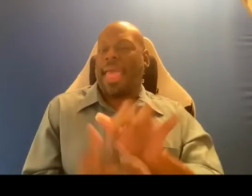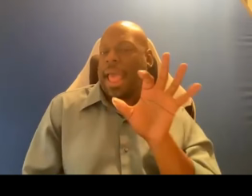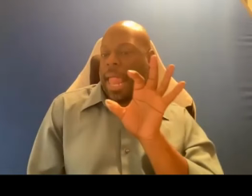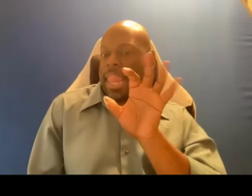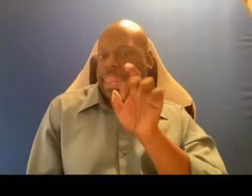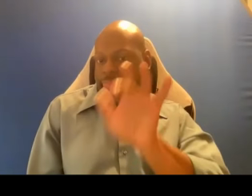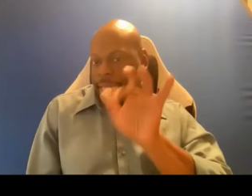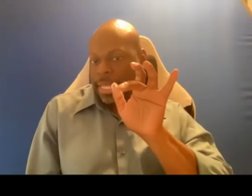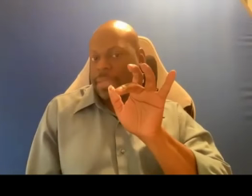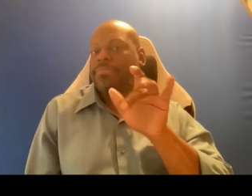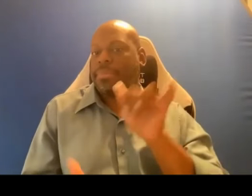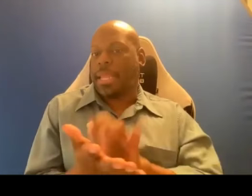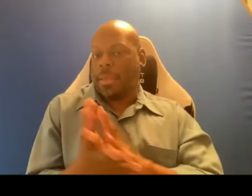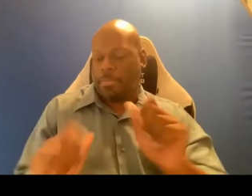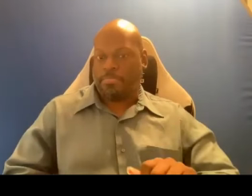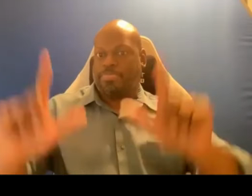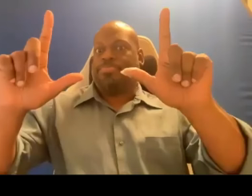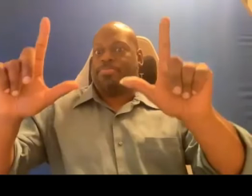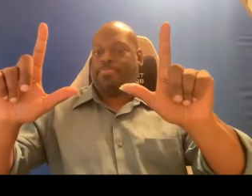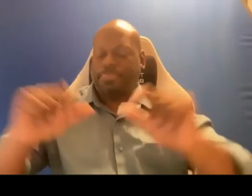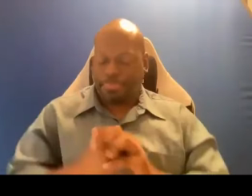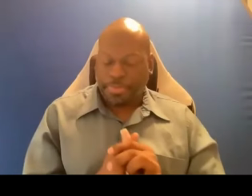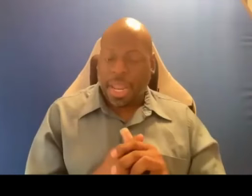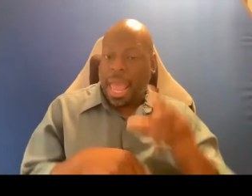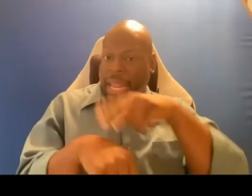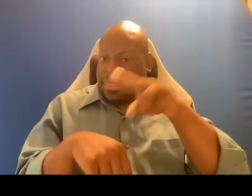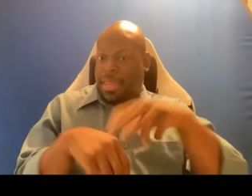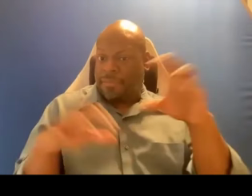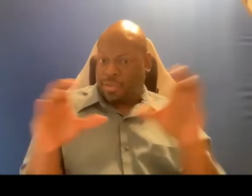certification is available for Educational Interpreters and DeafBlind Interveners.